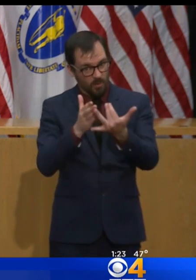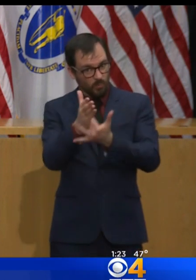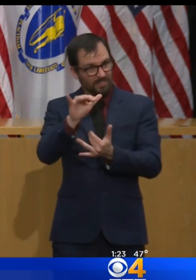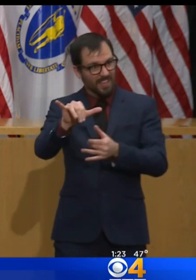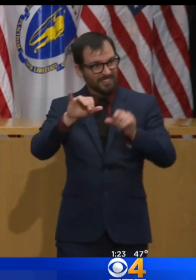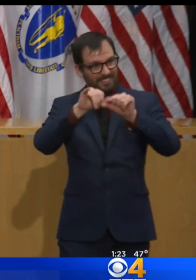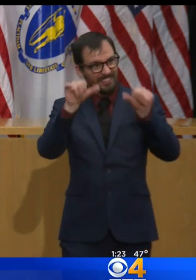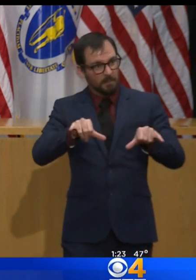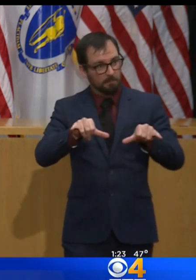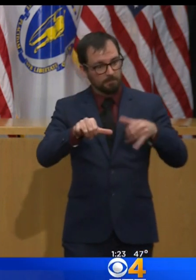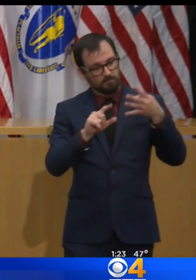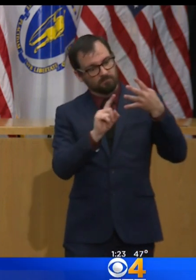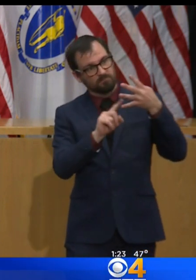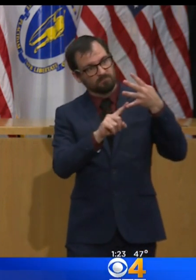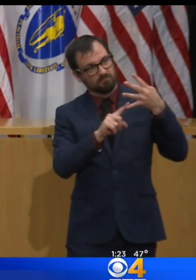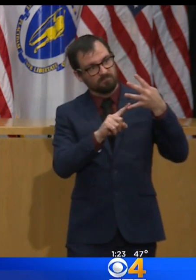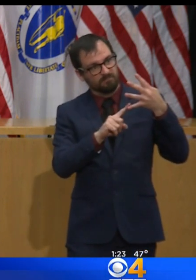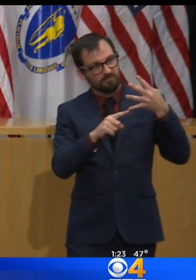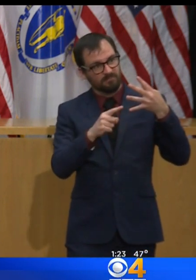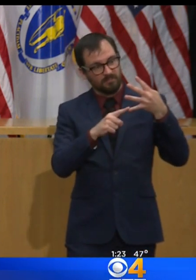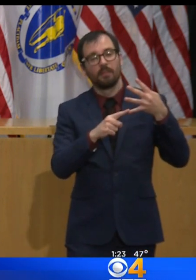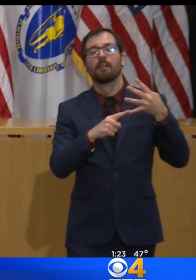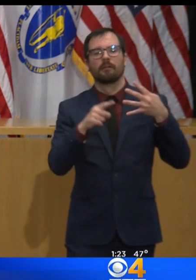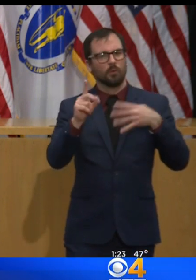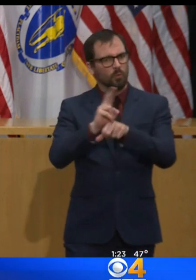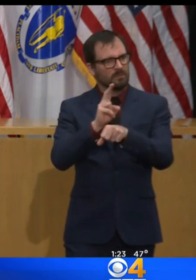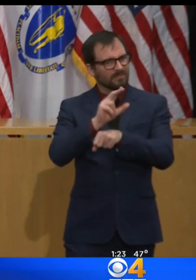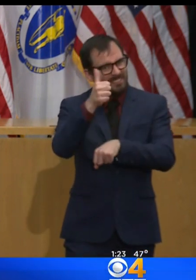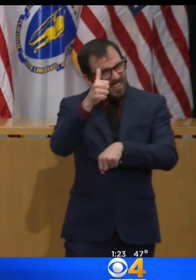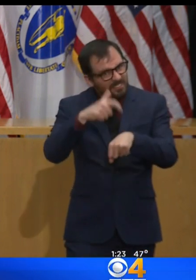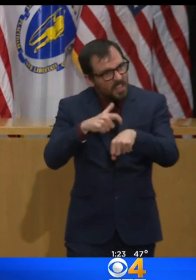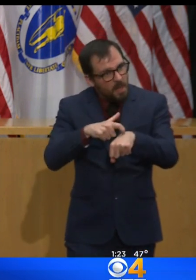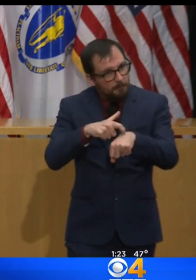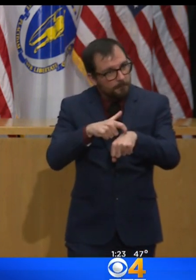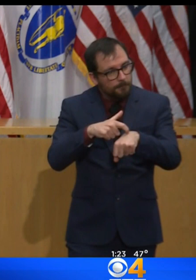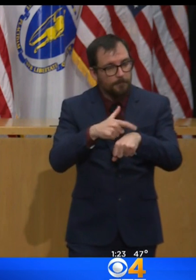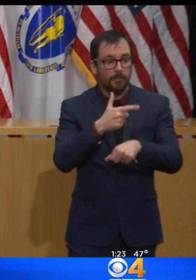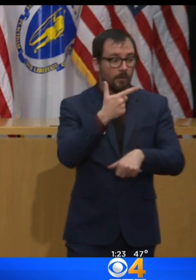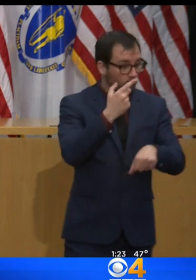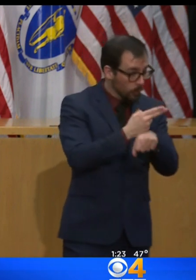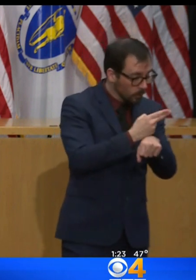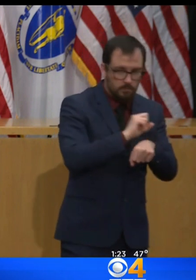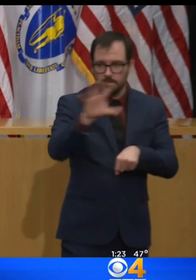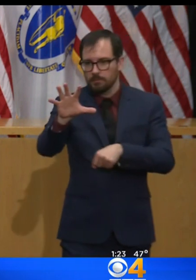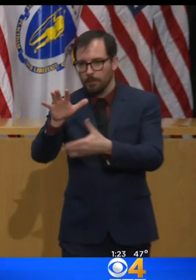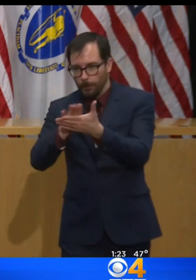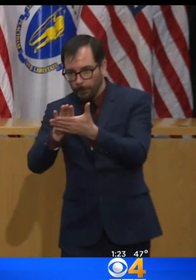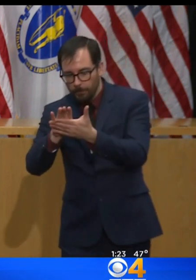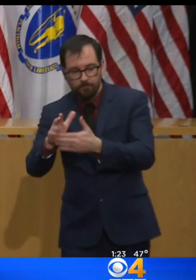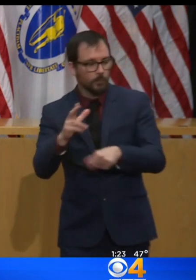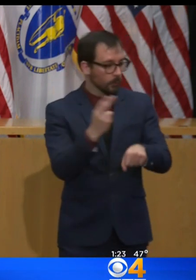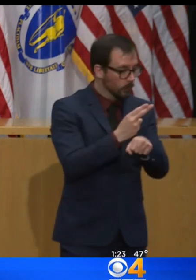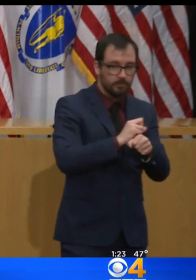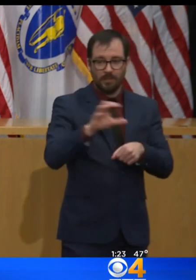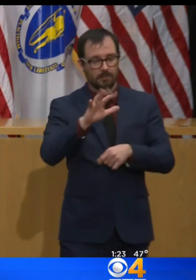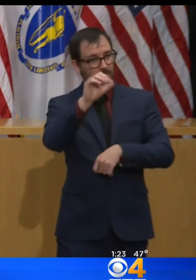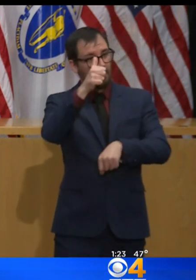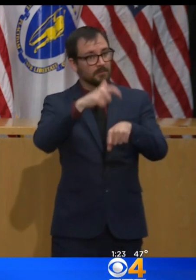TURN KEY SYSTEM IS THAT IT IS FULLY STAFFED INDUSTRY GRADE AND BRINGS A LEVEL OF QUALITY ASSURANCE THAT